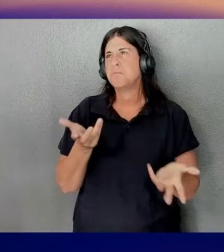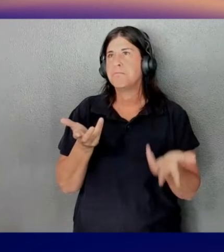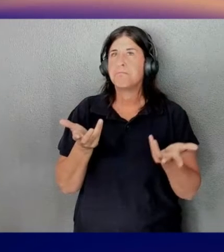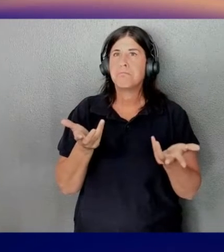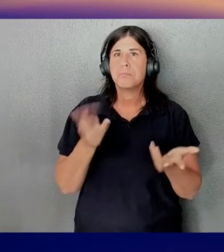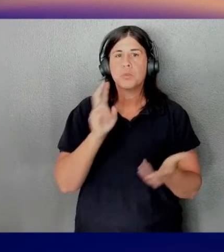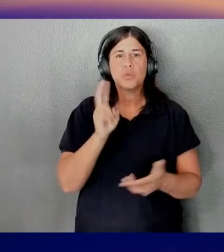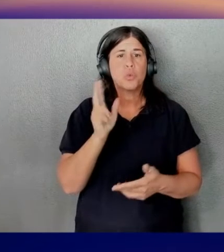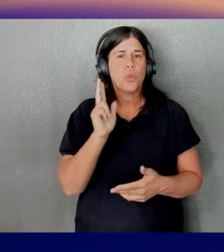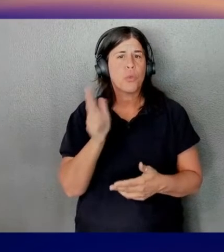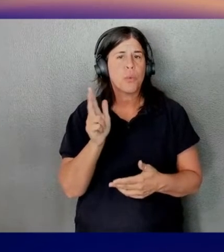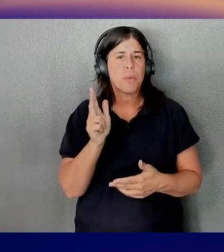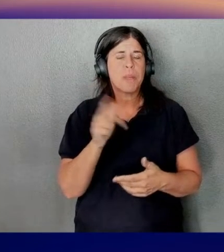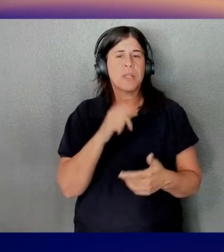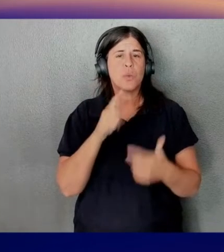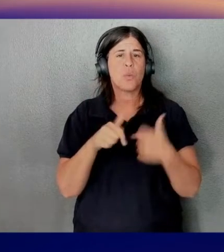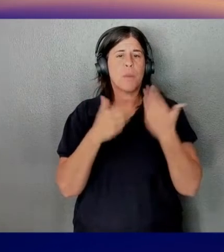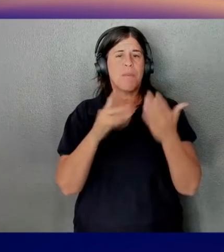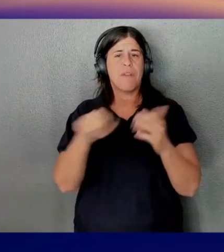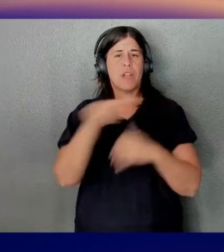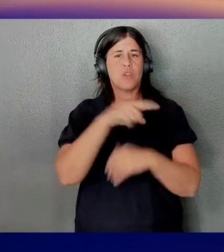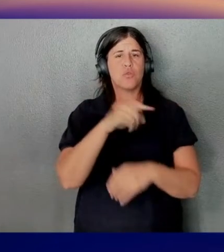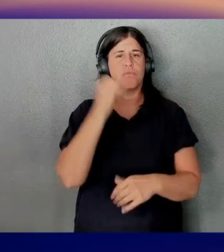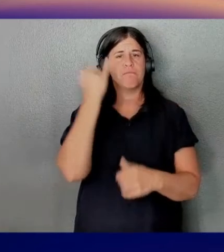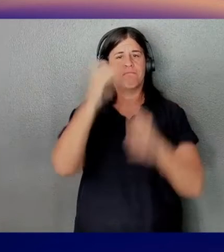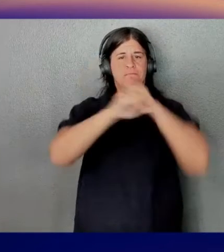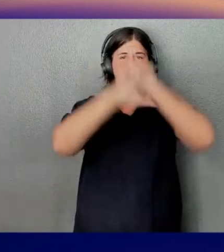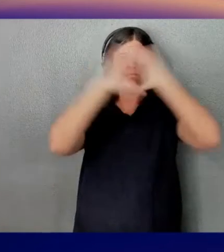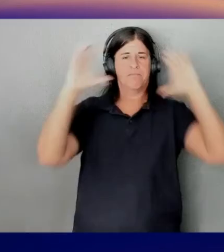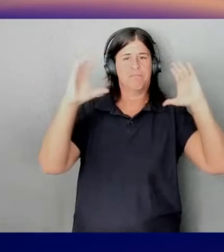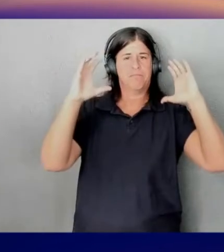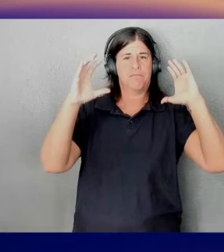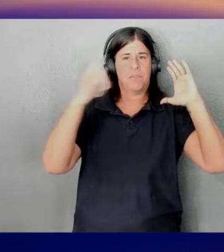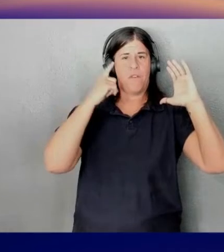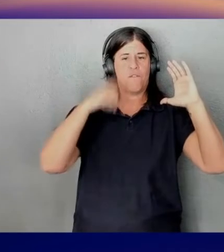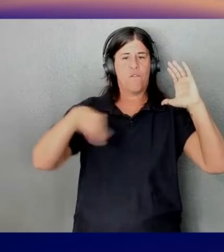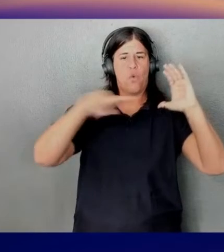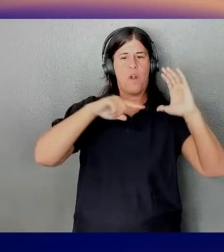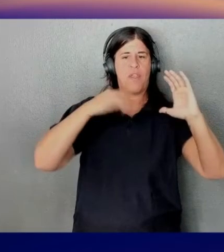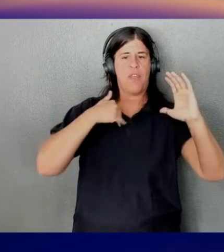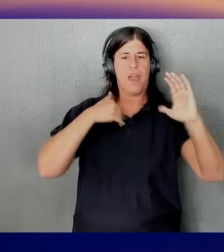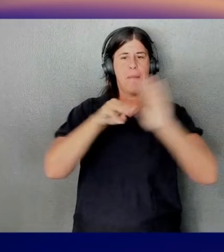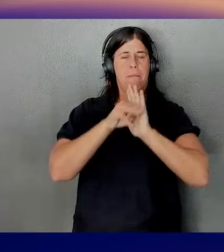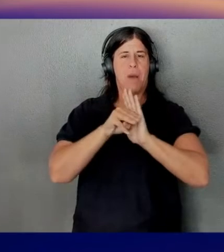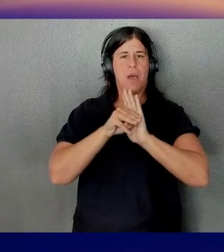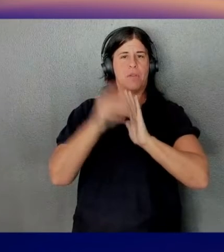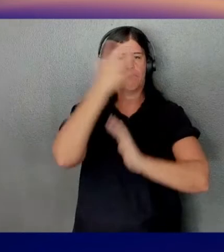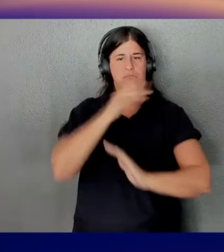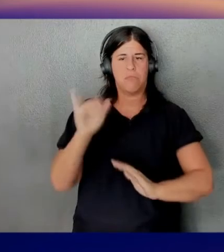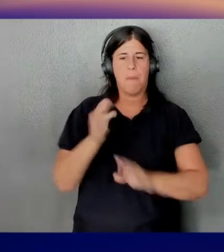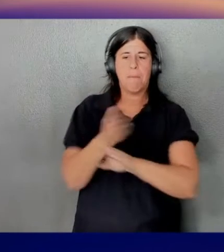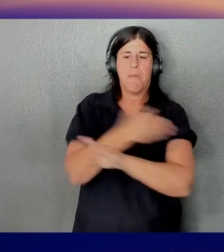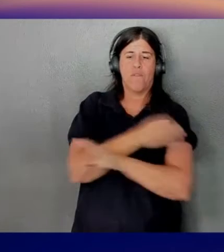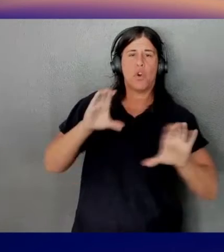we give you an idea about the estimated accuracy of your model, even before you do the training. Oh, wow.